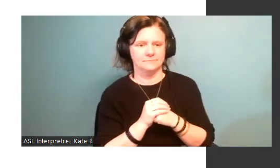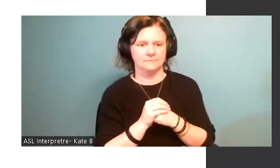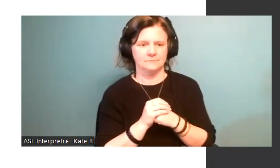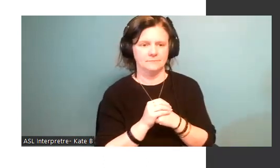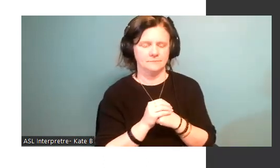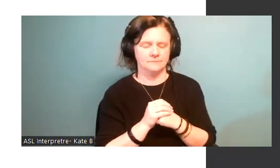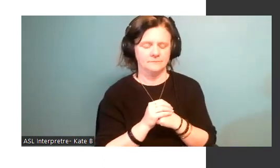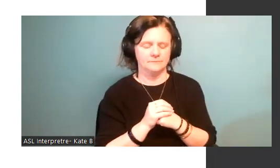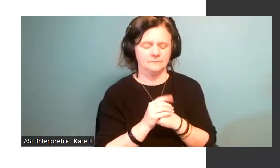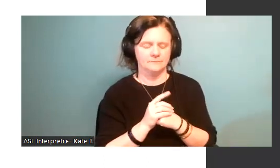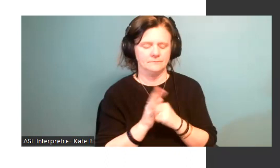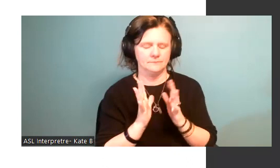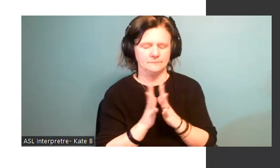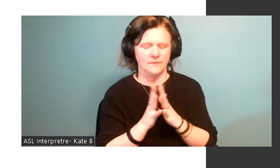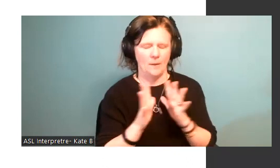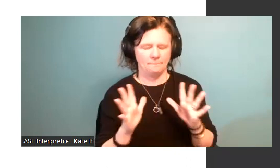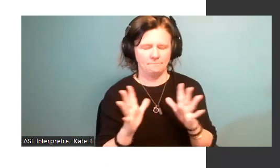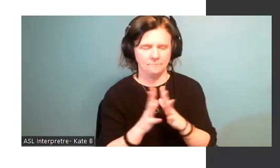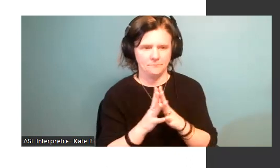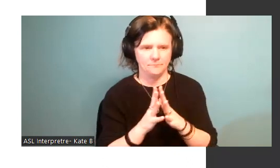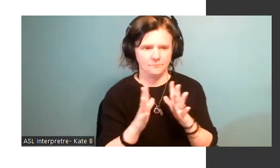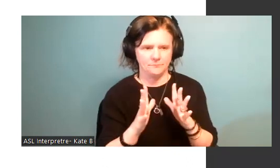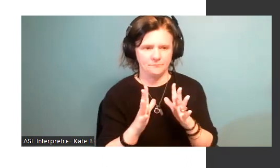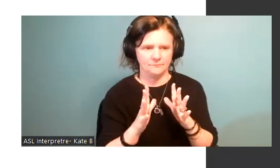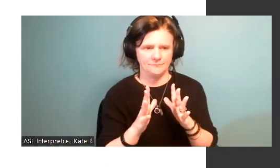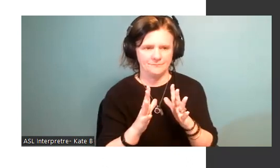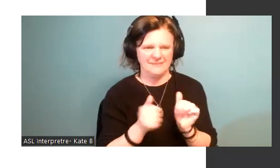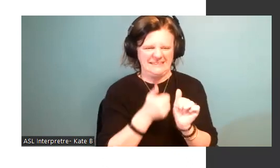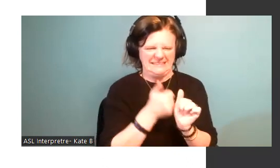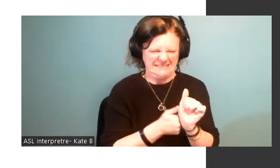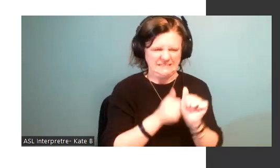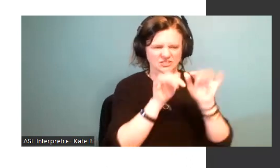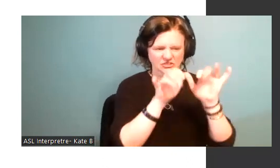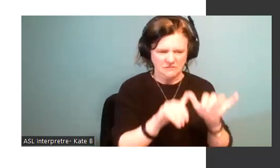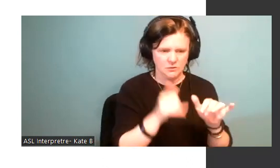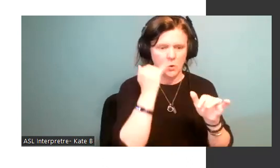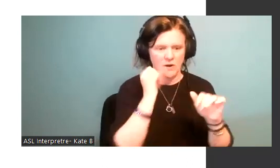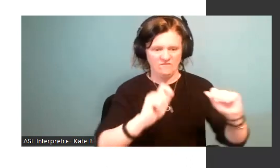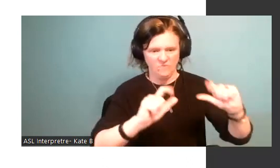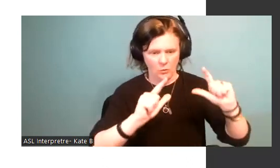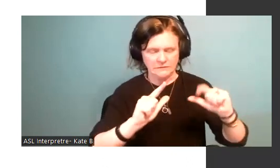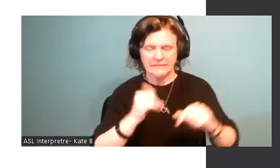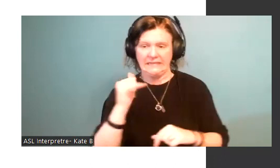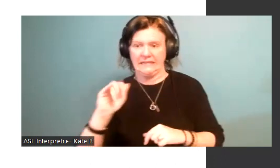error. You need to use ARIA describe by or some